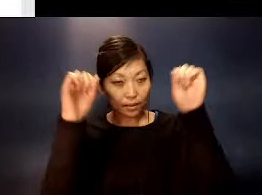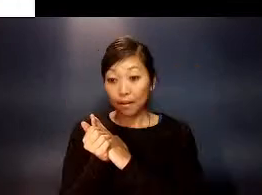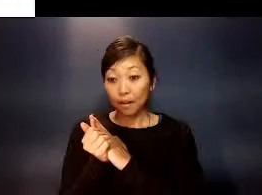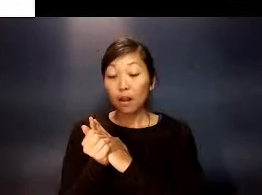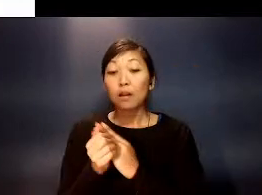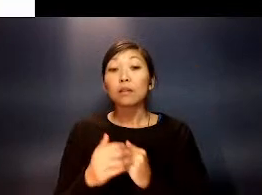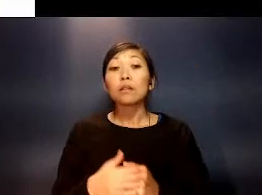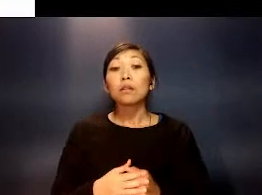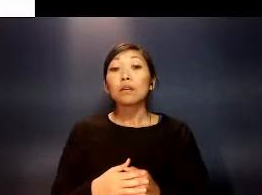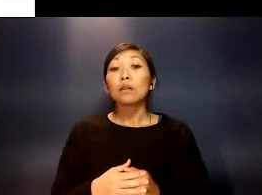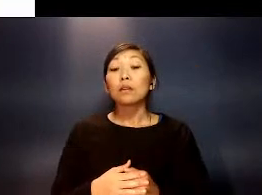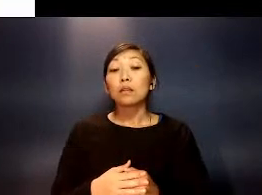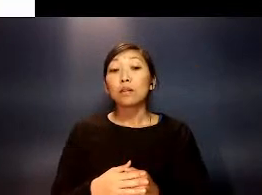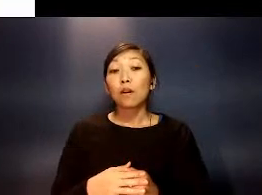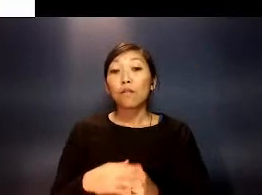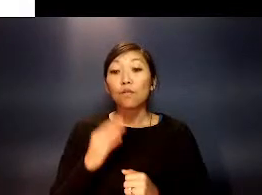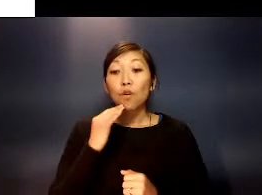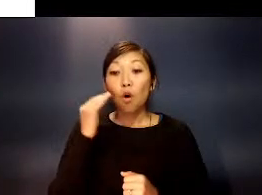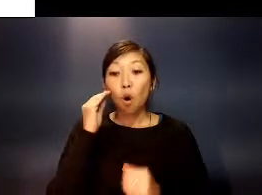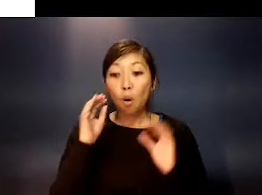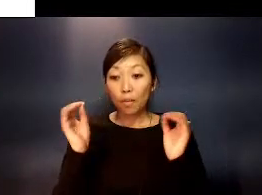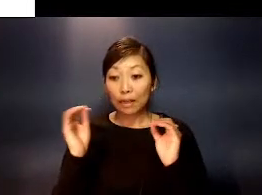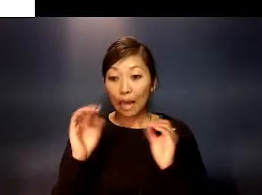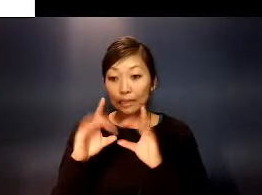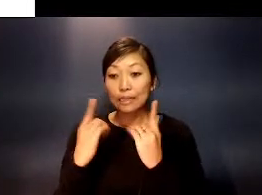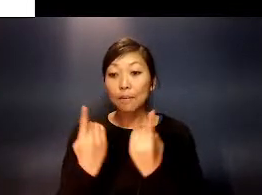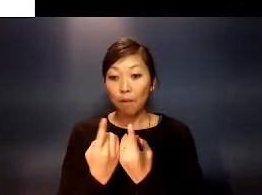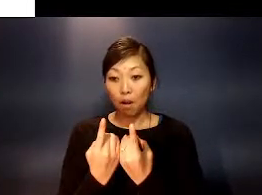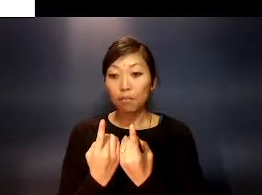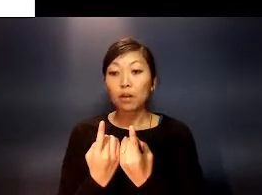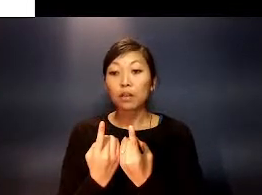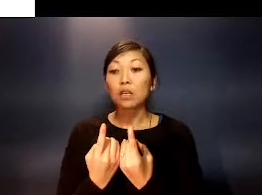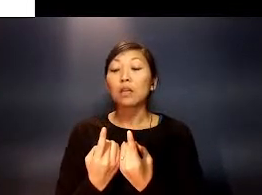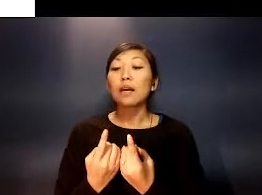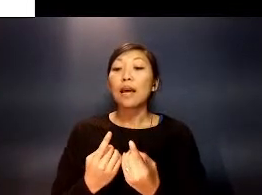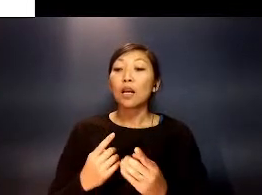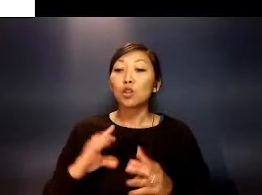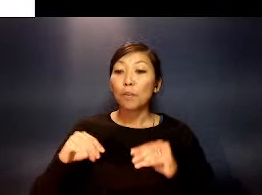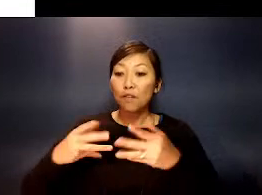MEMBERS WHO HAS TO DEAL WITH -- IN MY DISTRICT.